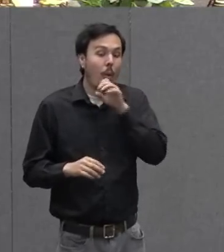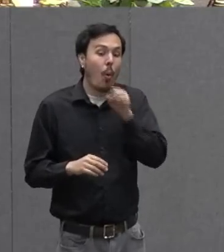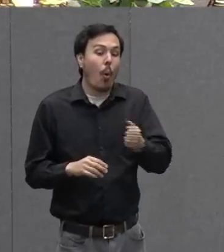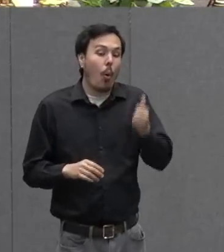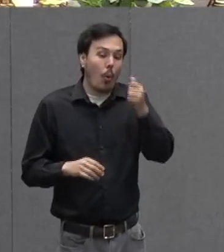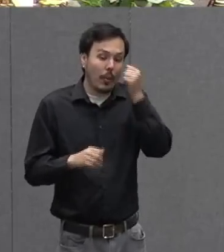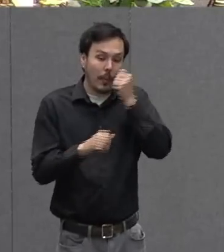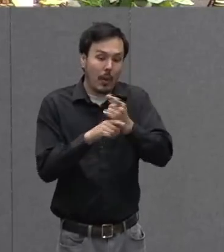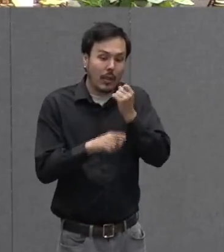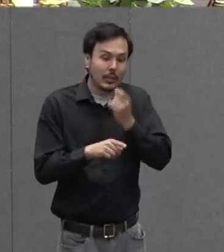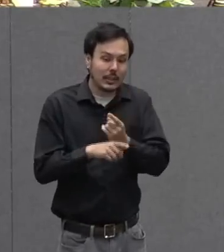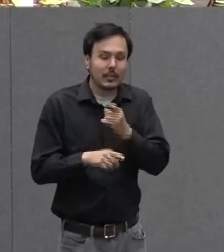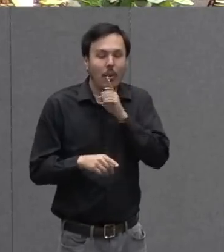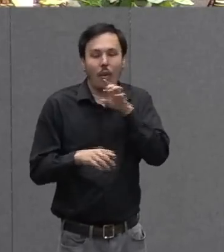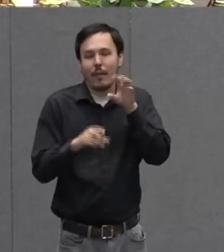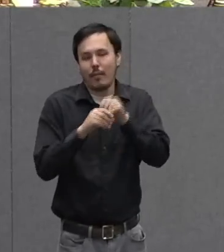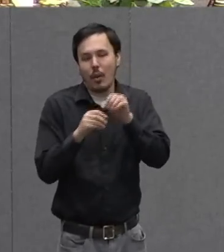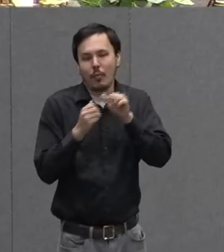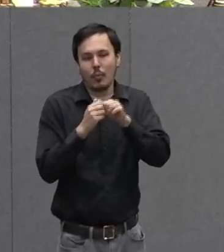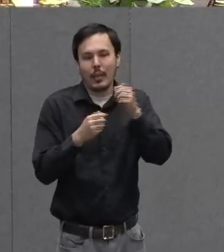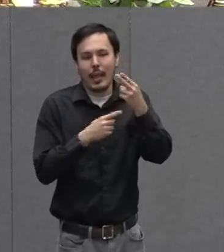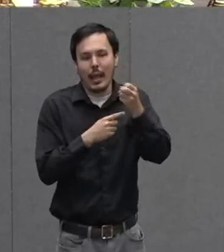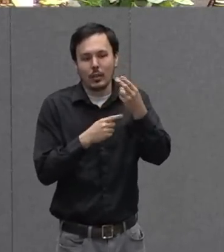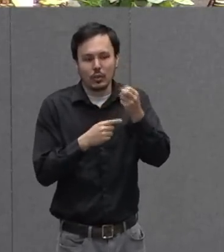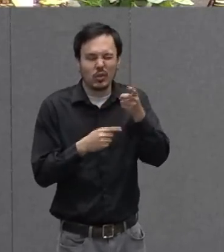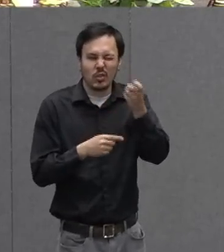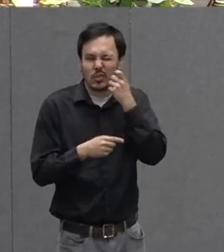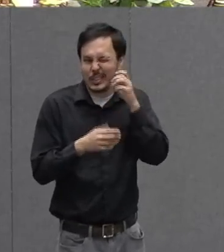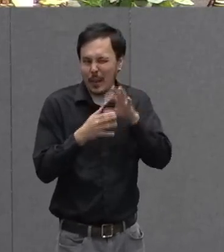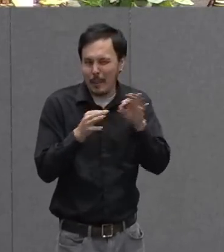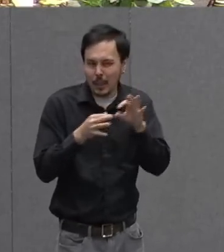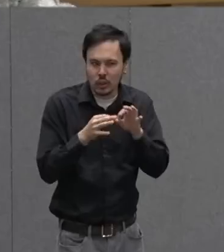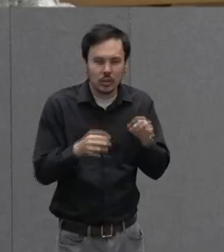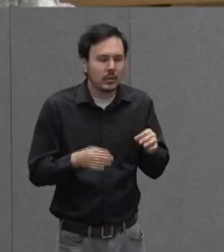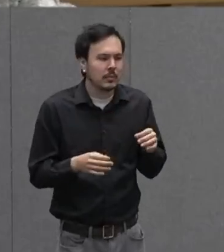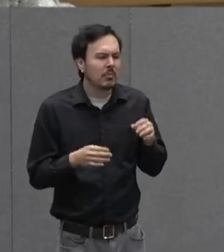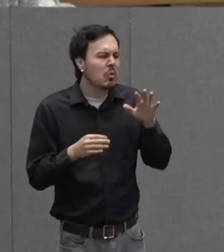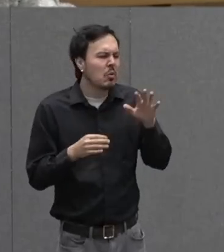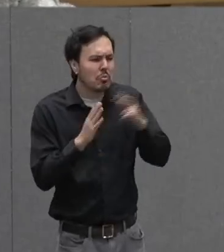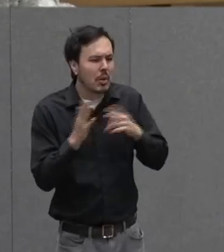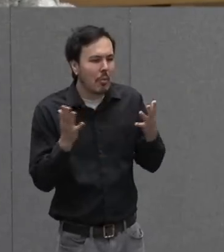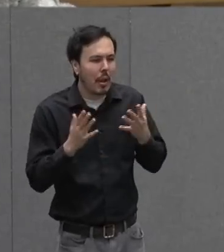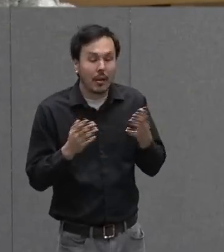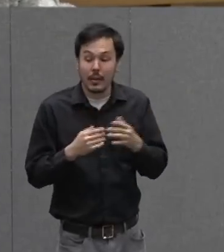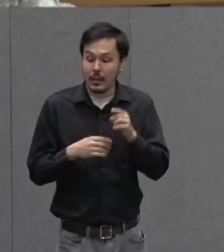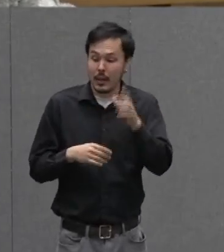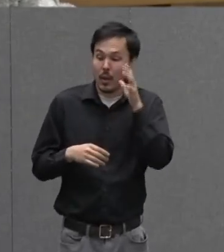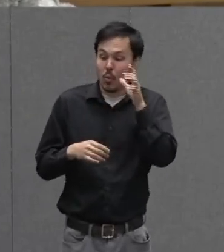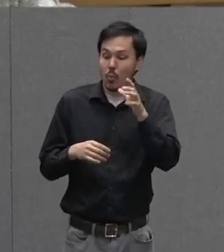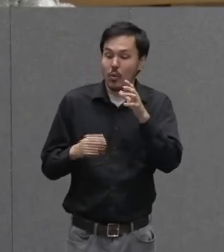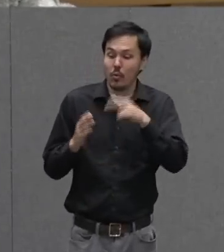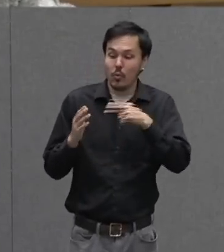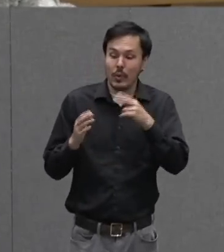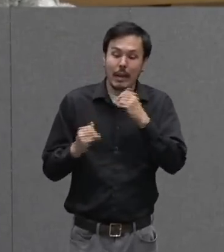Perfect. So what's the book that you're gonna read for us today? Today I'm going to read "Last Stop on Market Street."